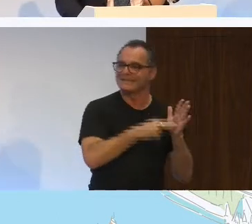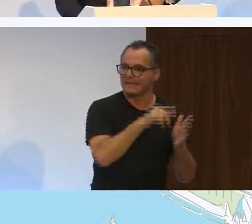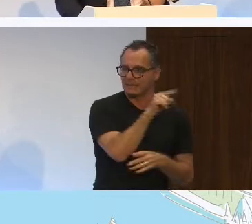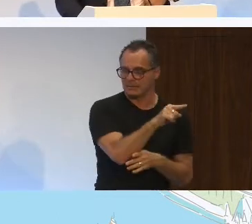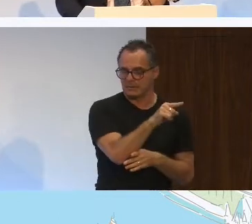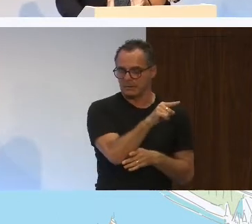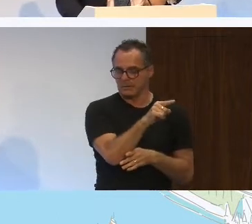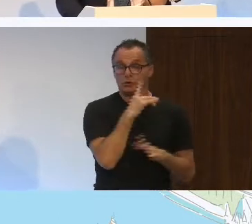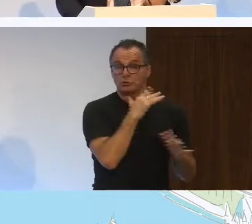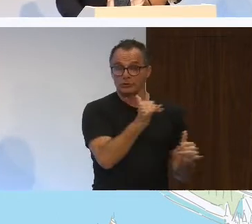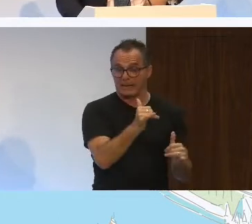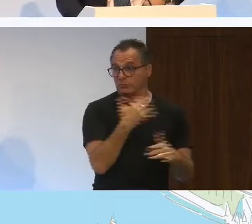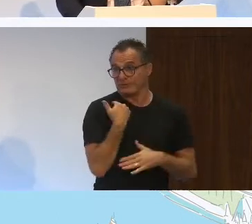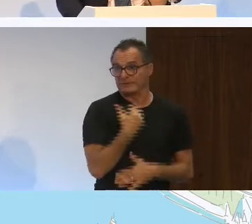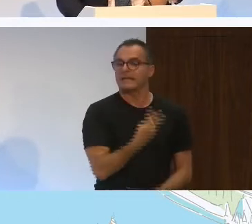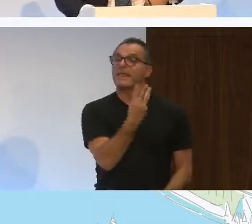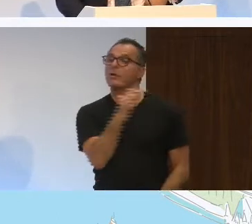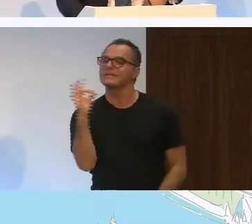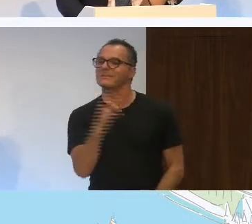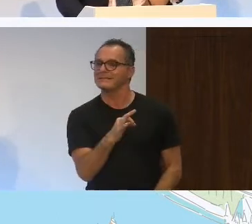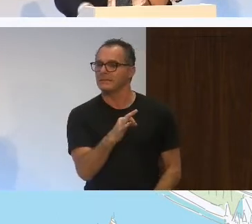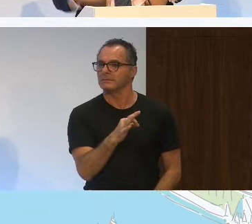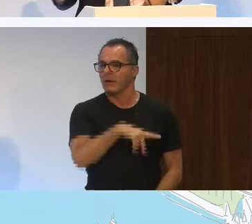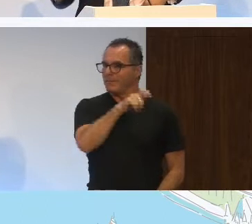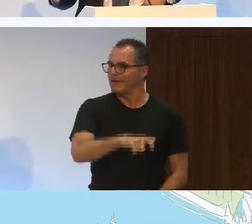and up to 30% of the patients with chronic migraine had dizziness